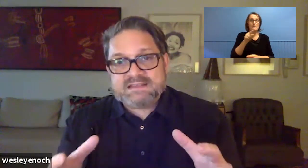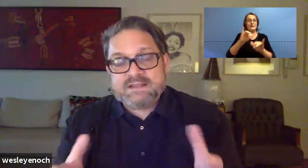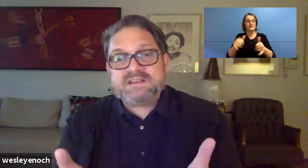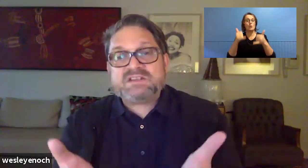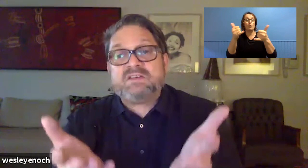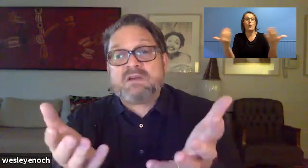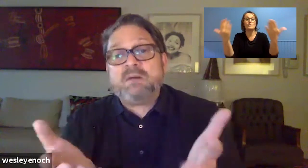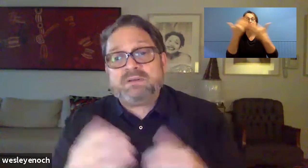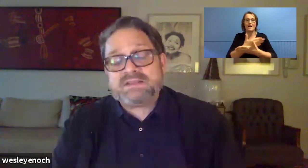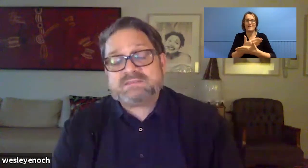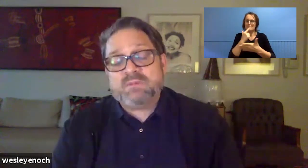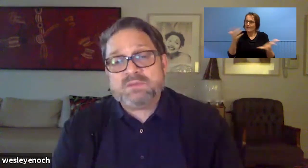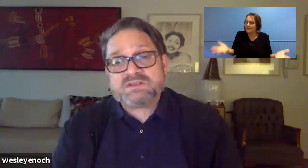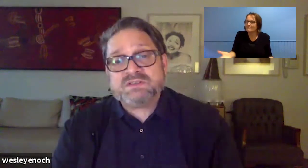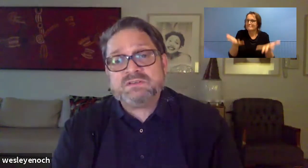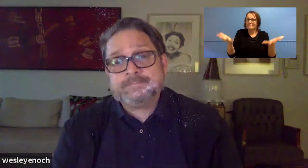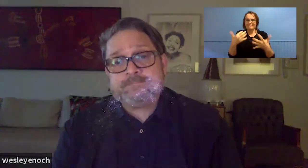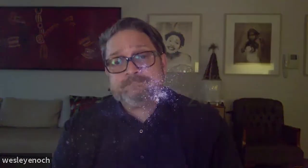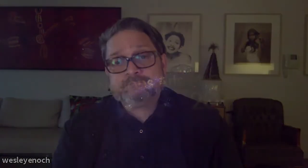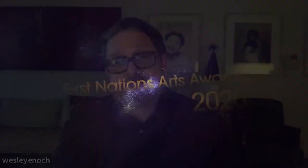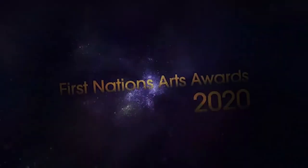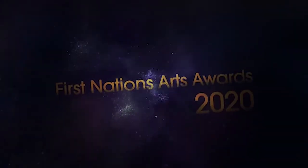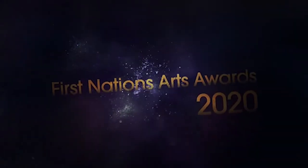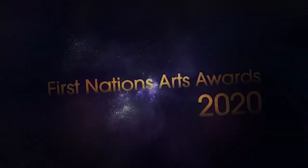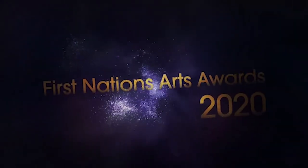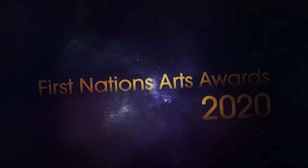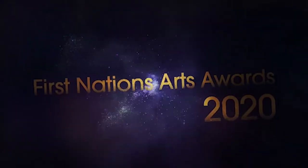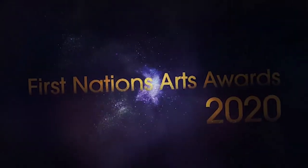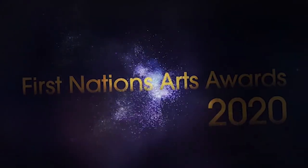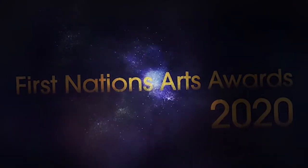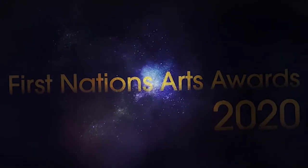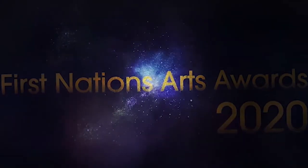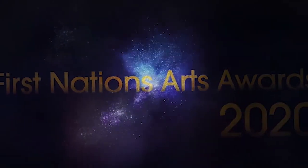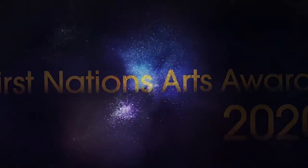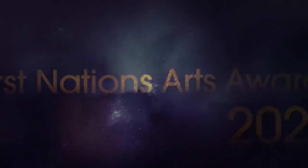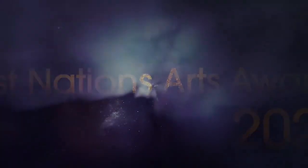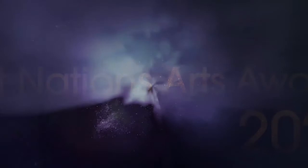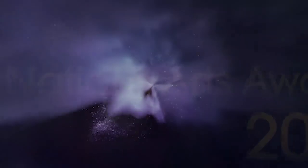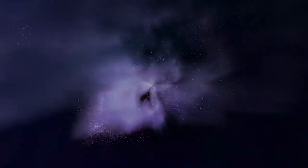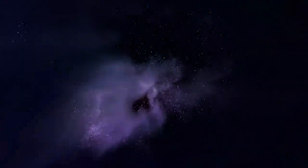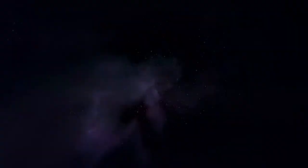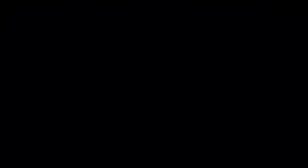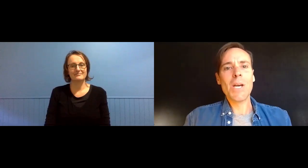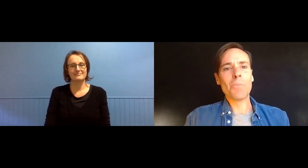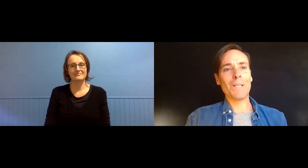"Let's lift each other up at this moment too." >> KEVIN DU PREEZ: